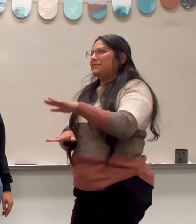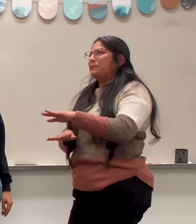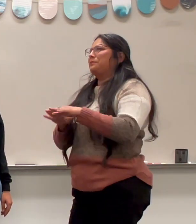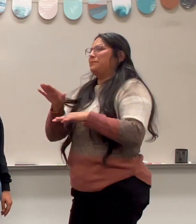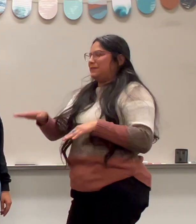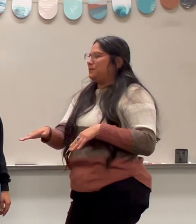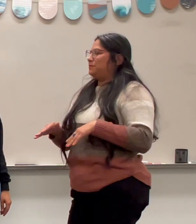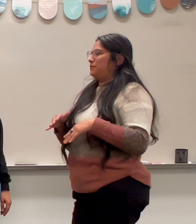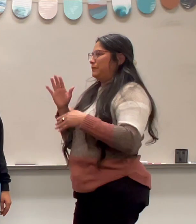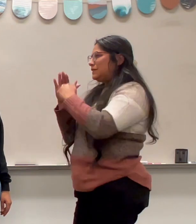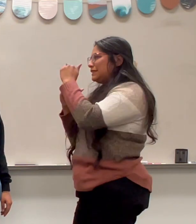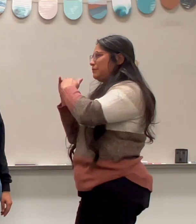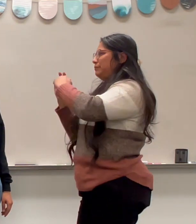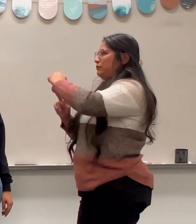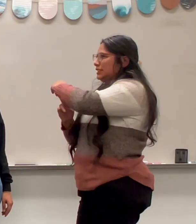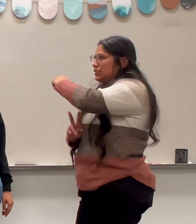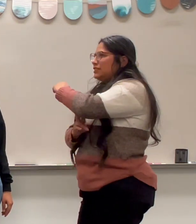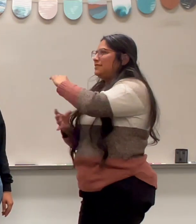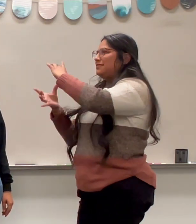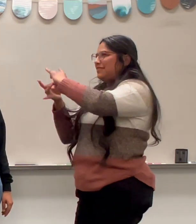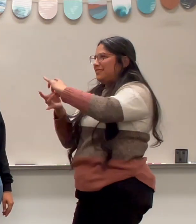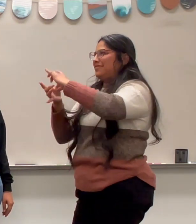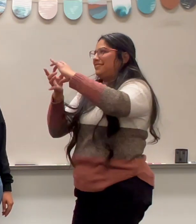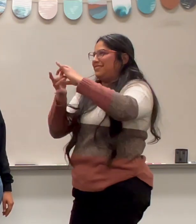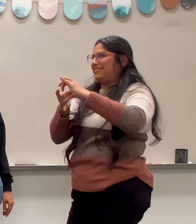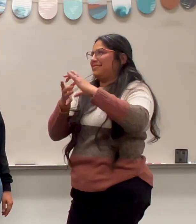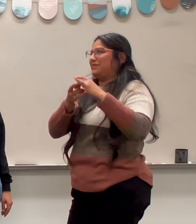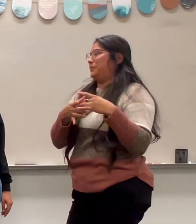are still slowly as a culture and as a community getting there we're still bridge building the